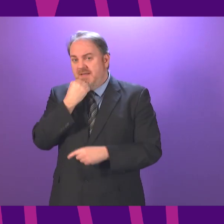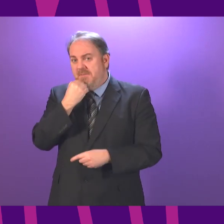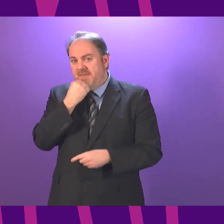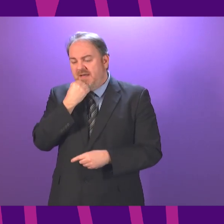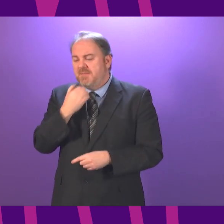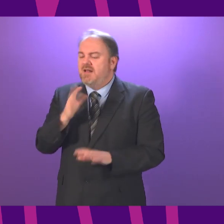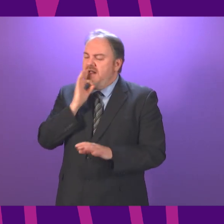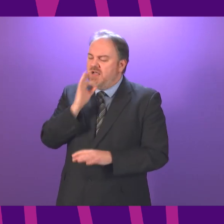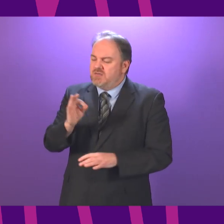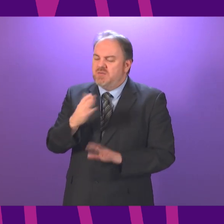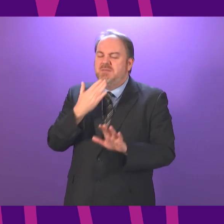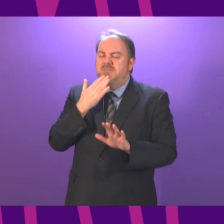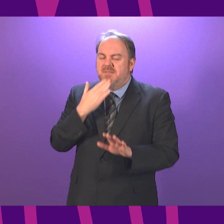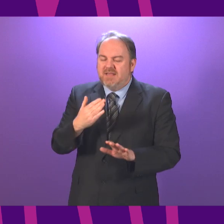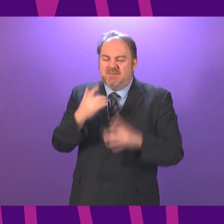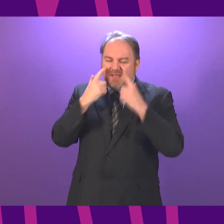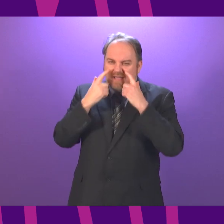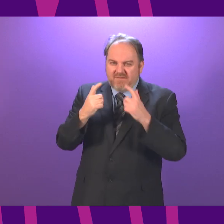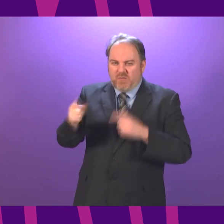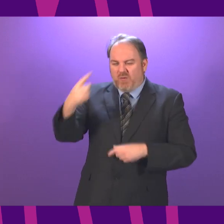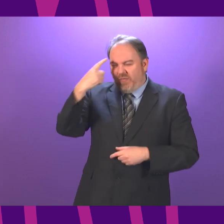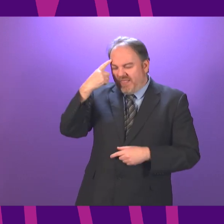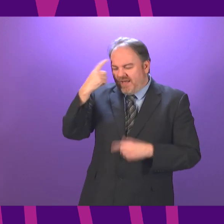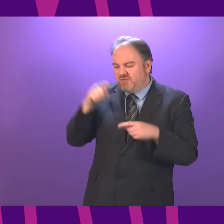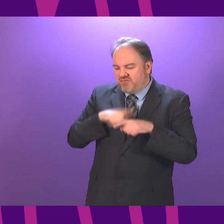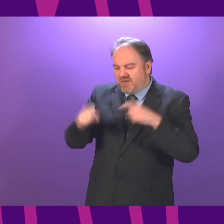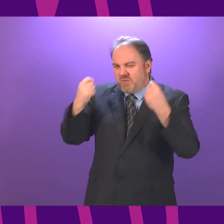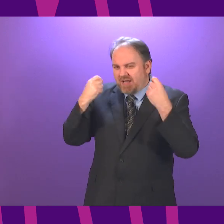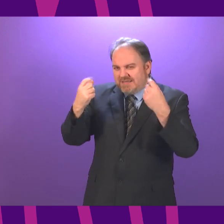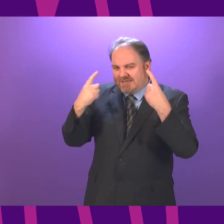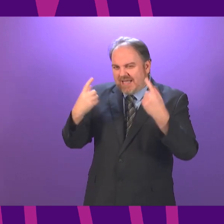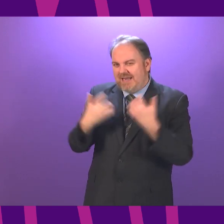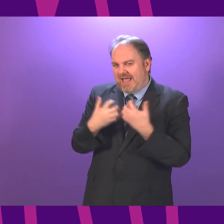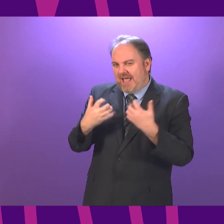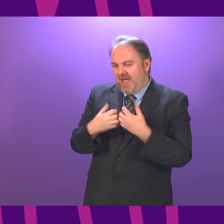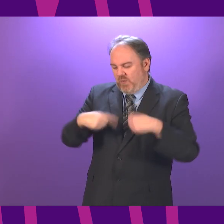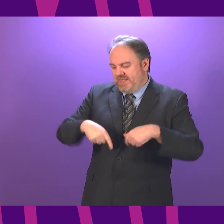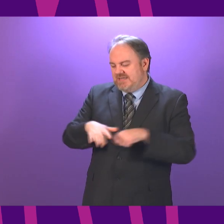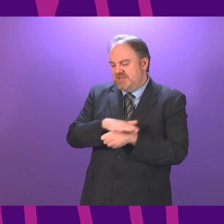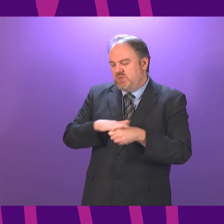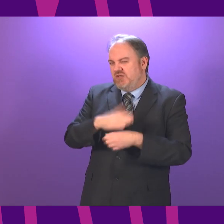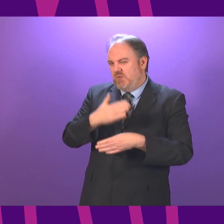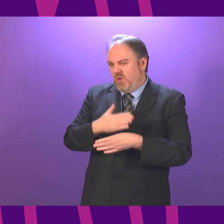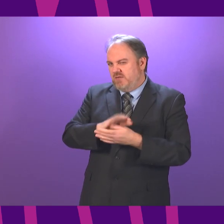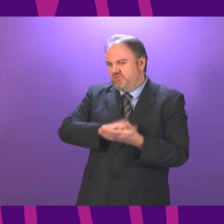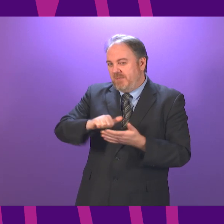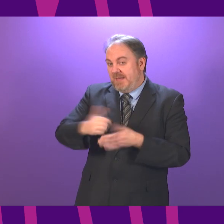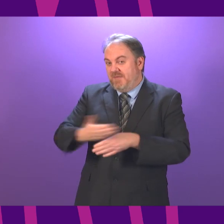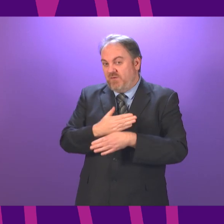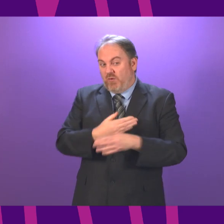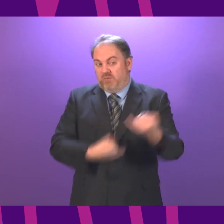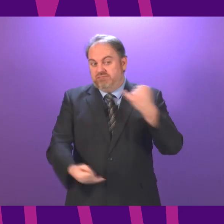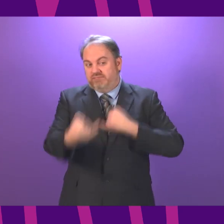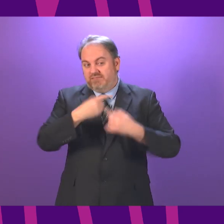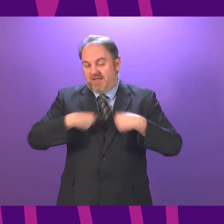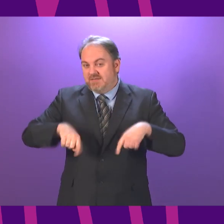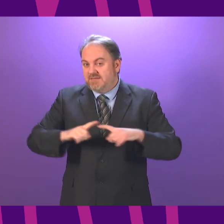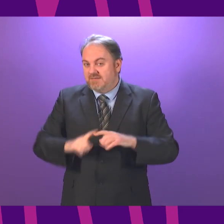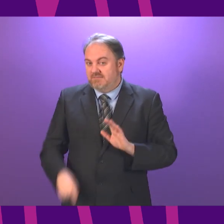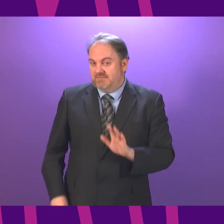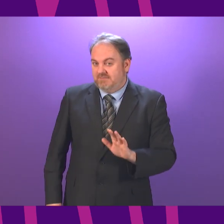little more into the detail of how all this works if she wants to continue to have these exchanges.